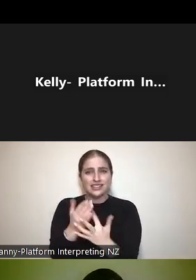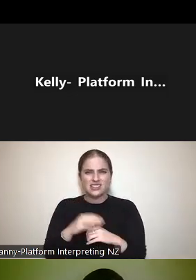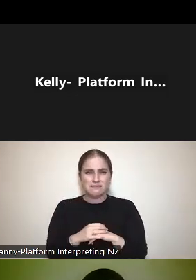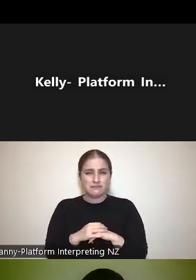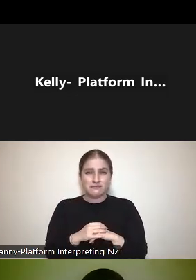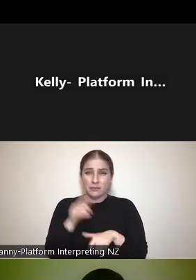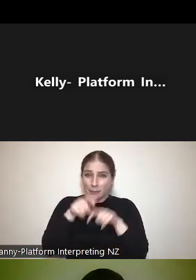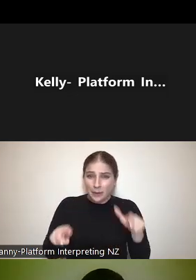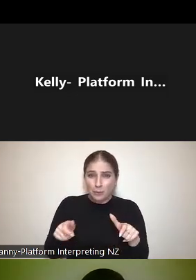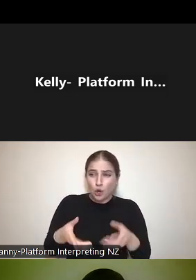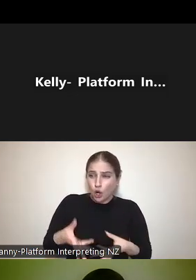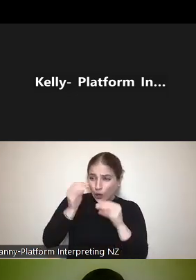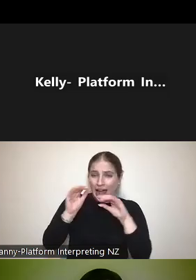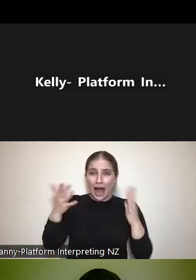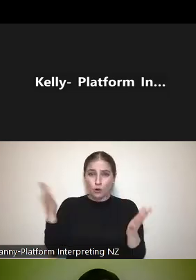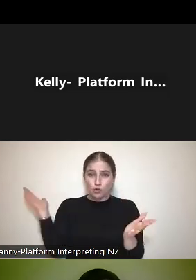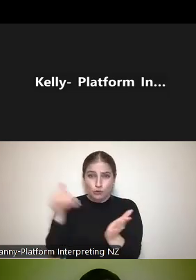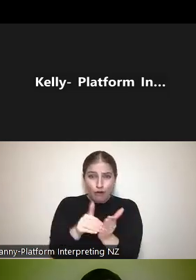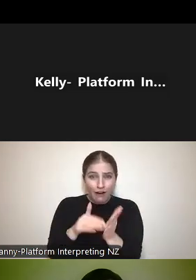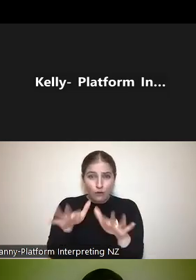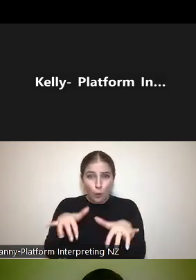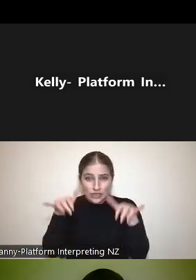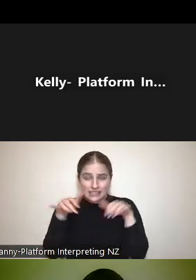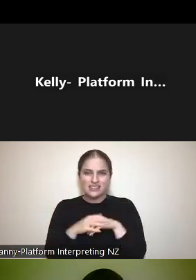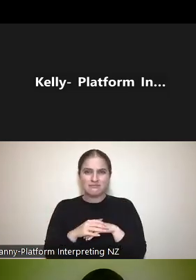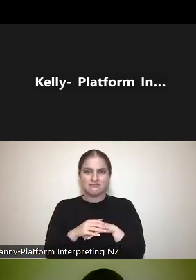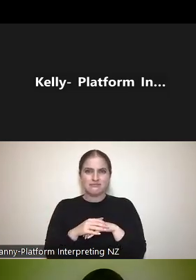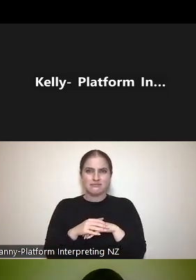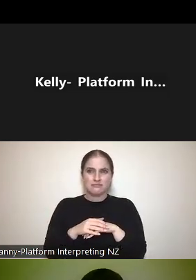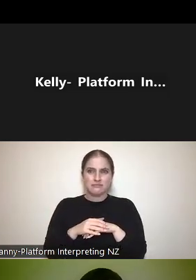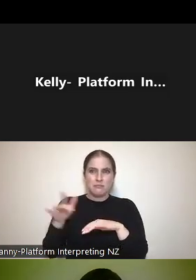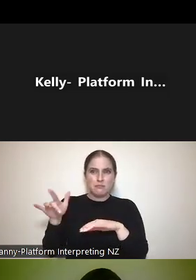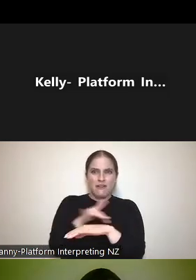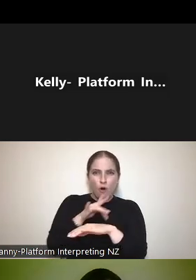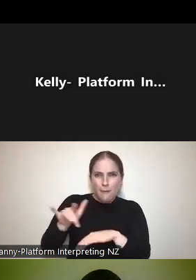Getting into the rehearsal room as performers, getting to the backstage door as technicians,